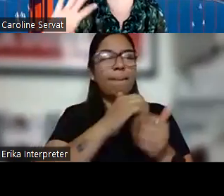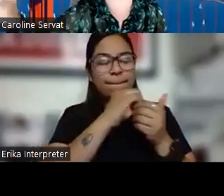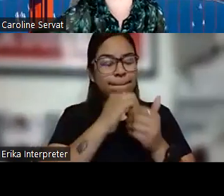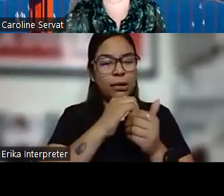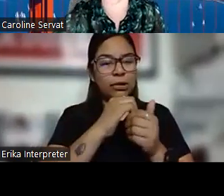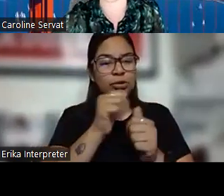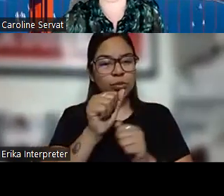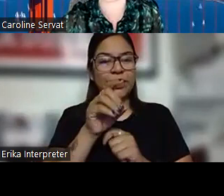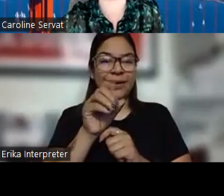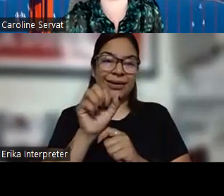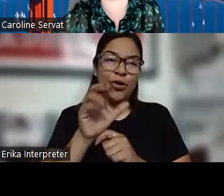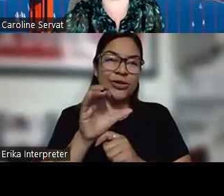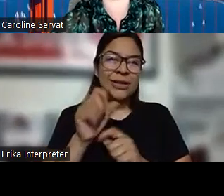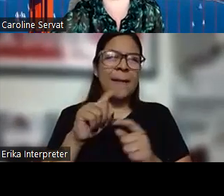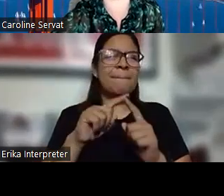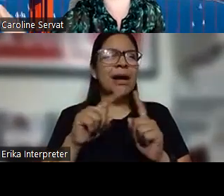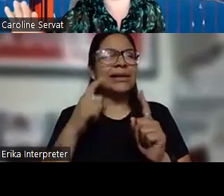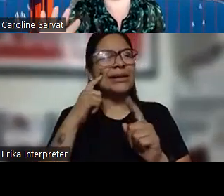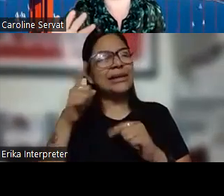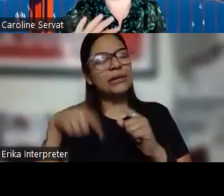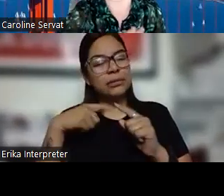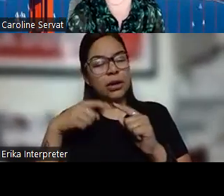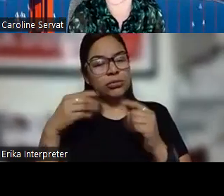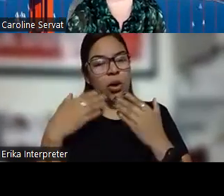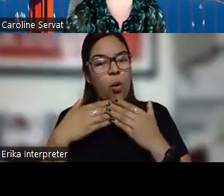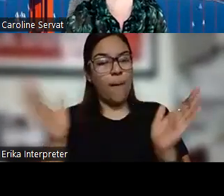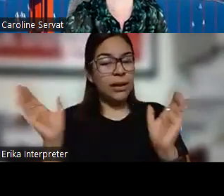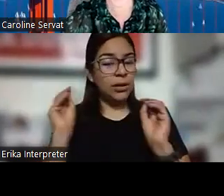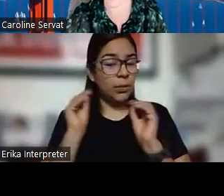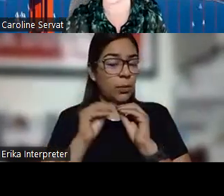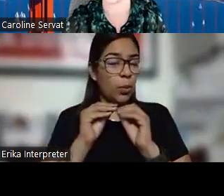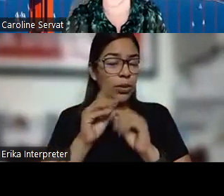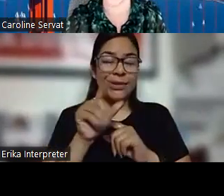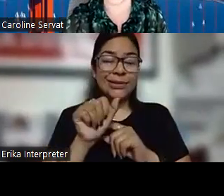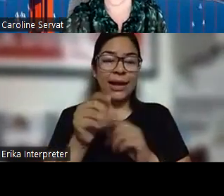broader than that thinking about interoperability um and data exchange with extended partners and